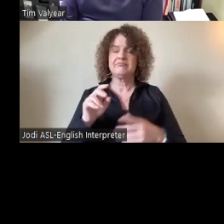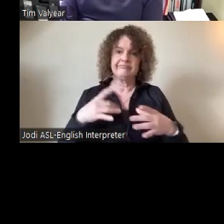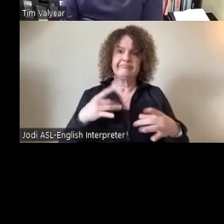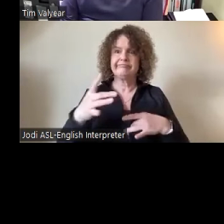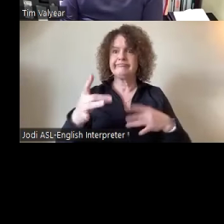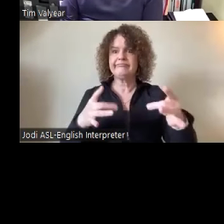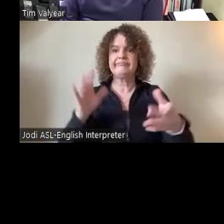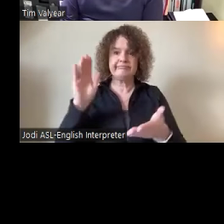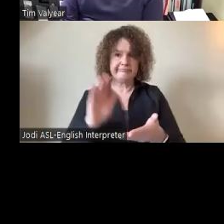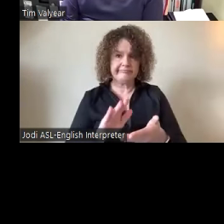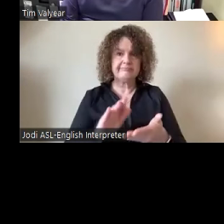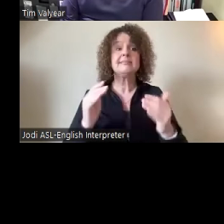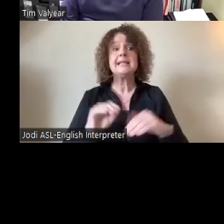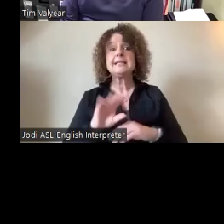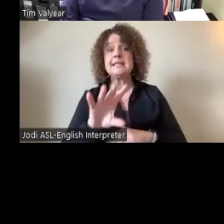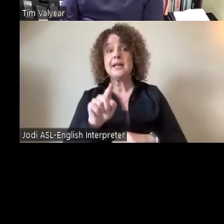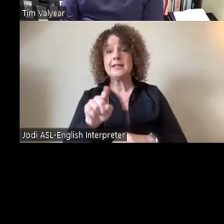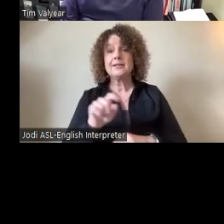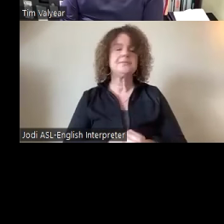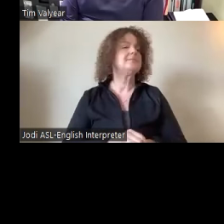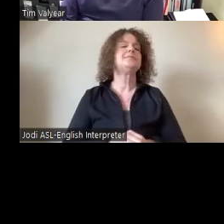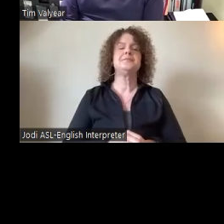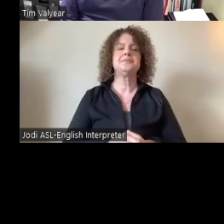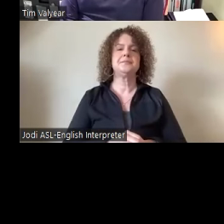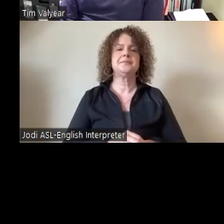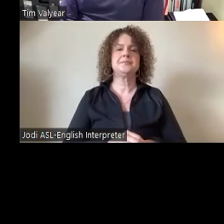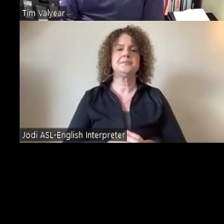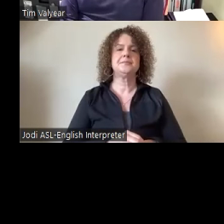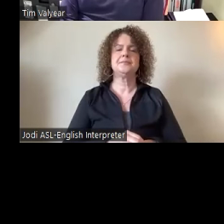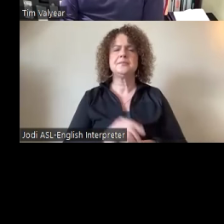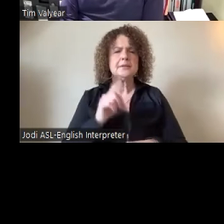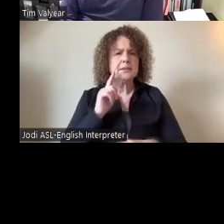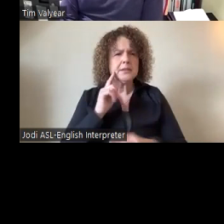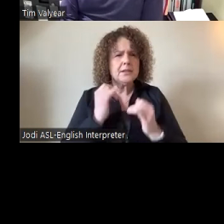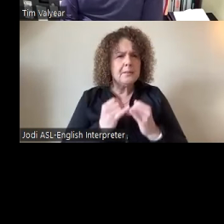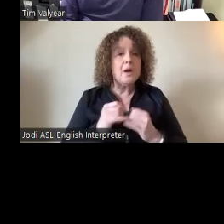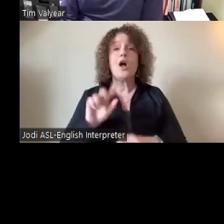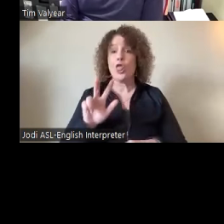model to prevent the continuation of getting transmitted to individuals.